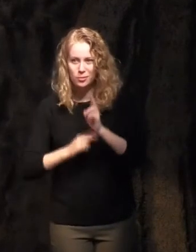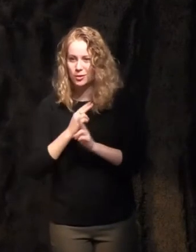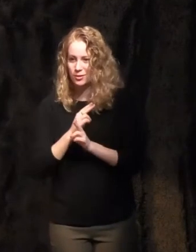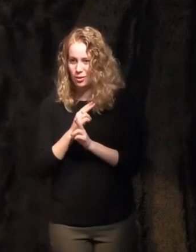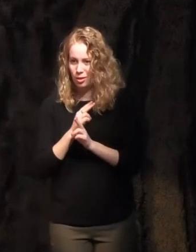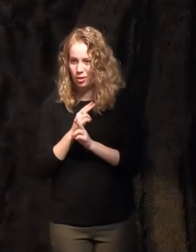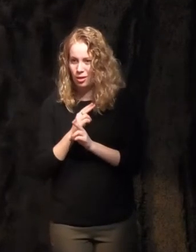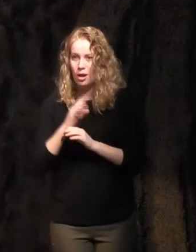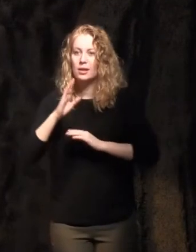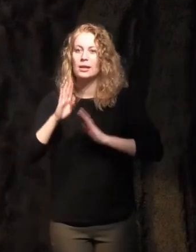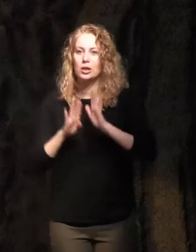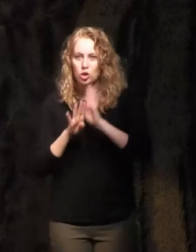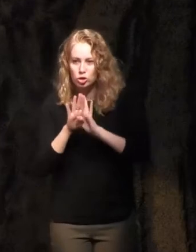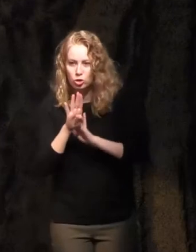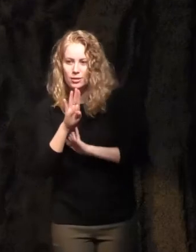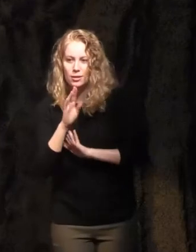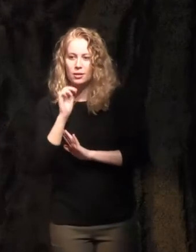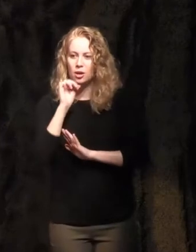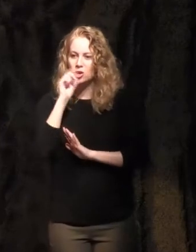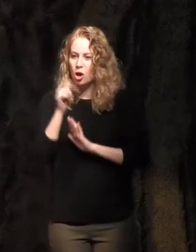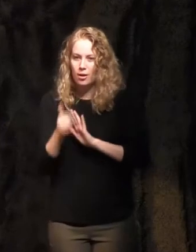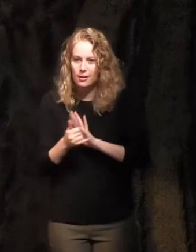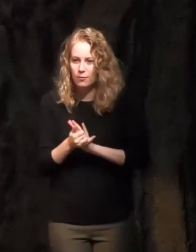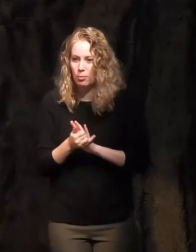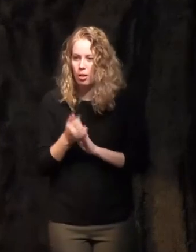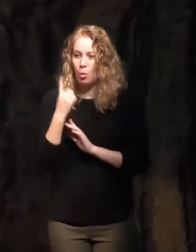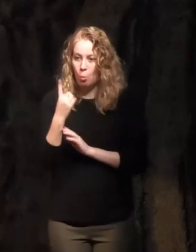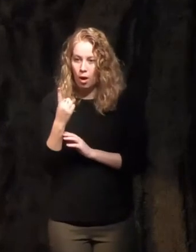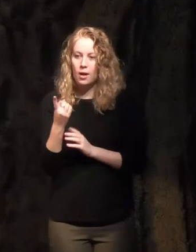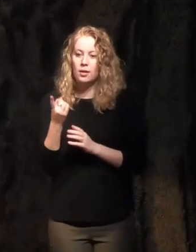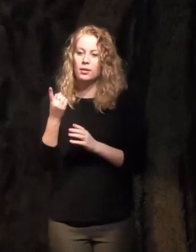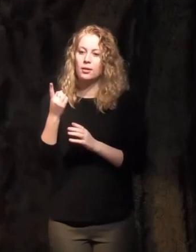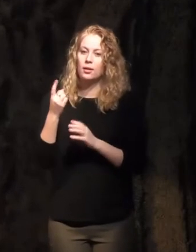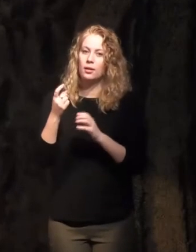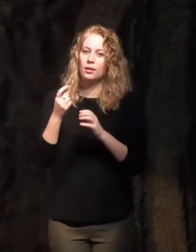Constructed, not inevitable. One among many, not the norm.